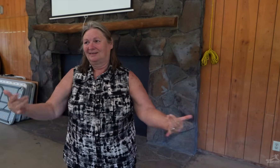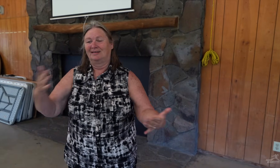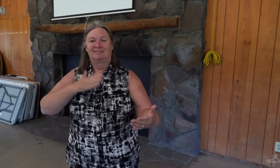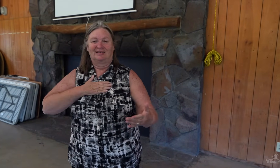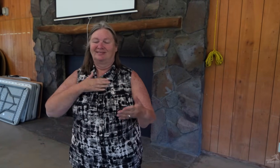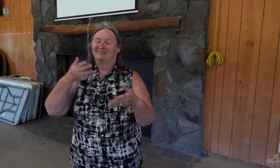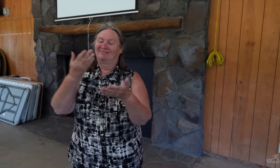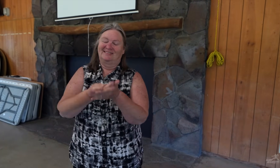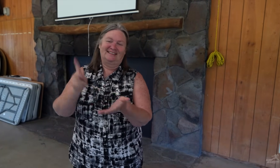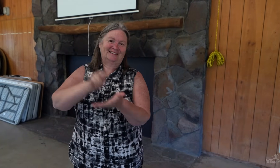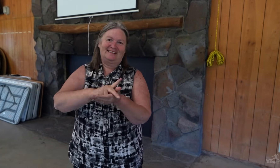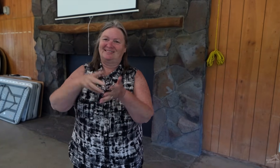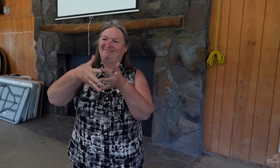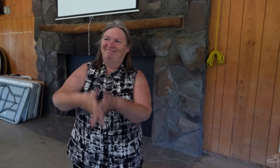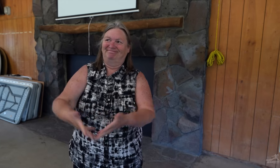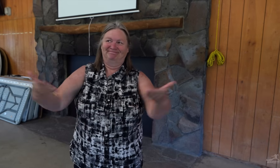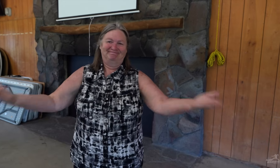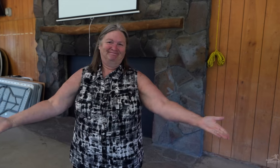This kitchen is like my home.